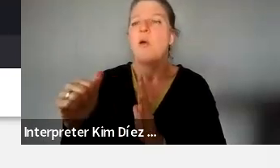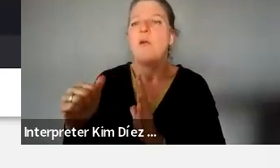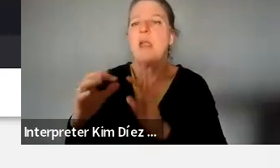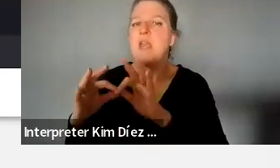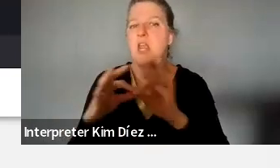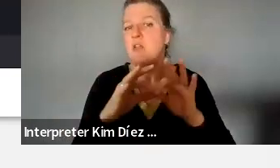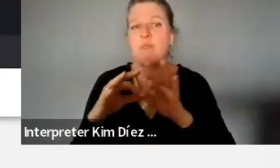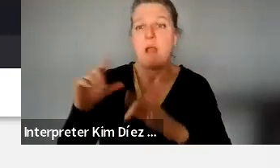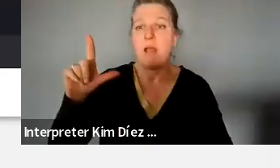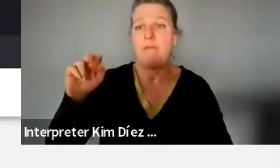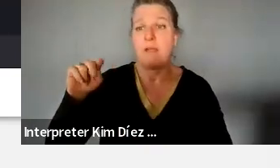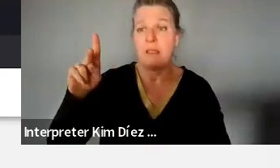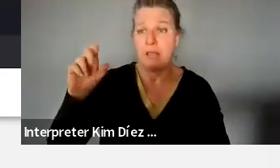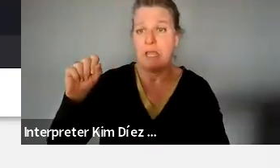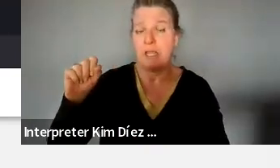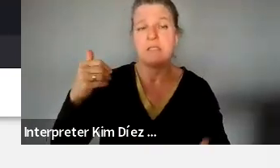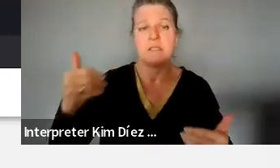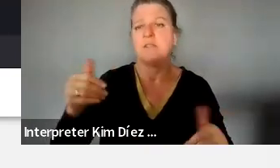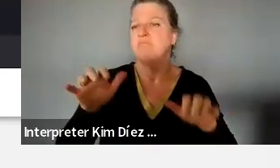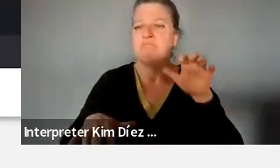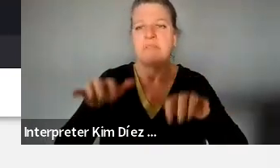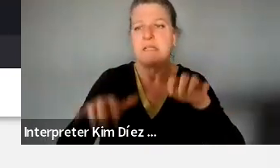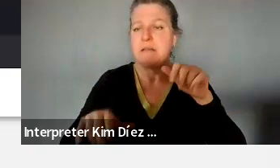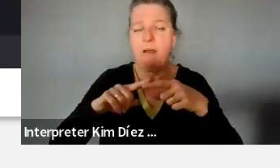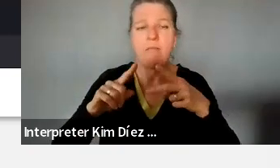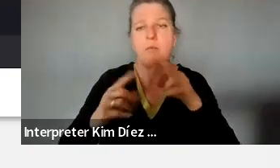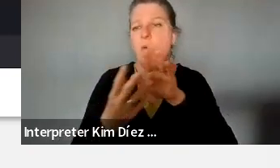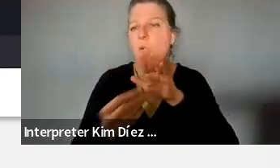you can just type or copy paste links that you have